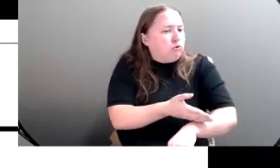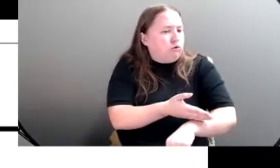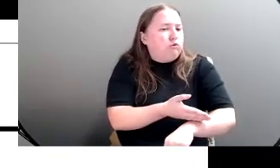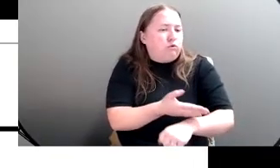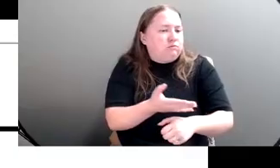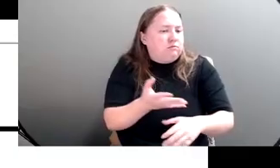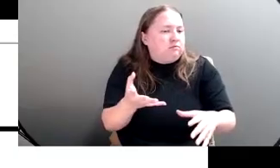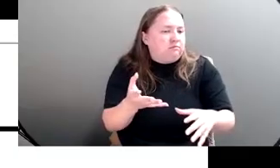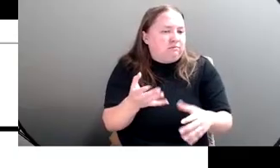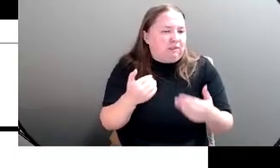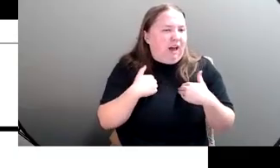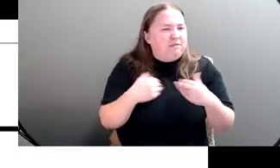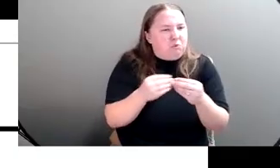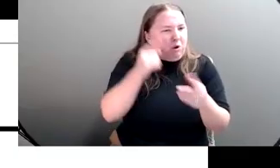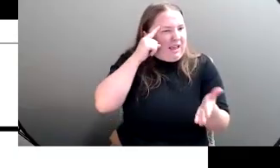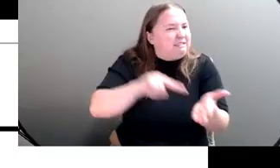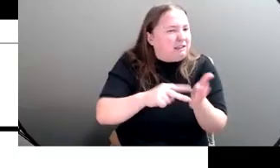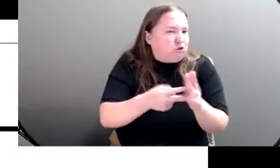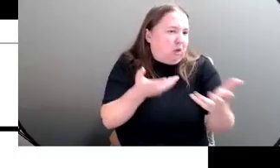intentional interaction?